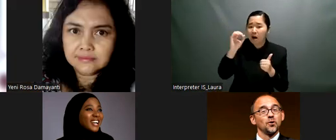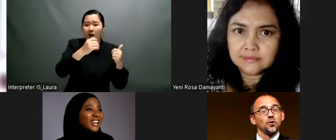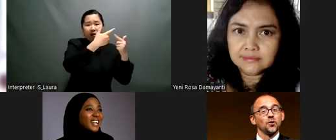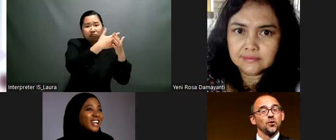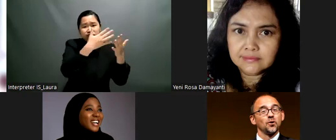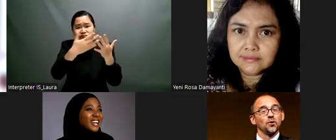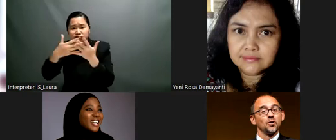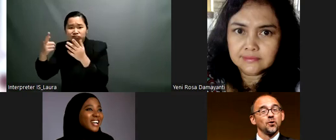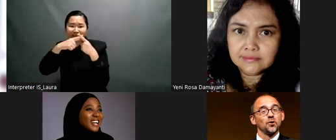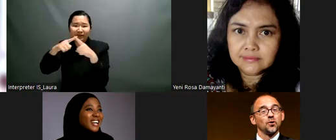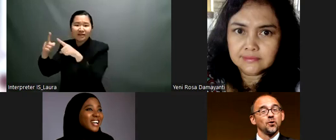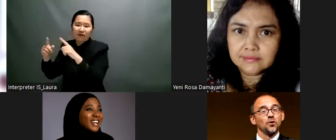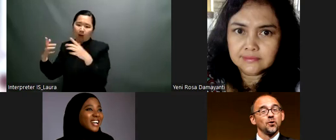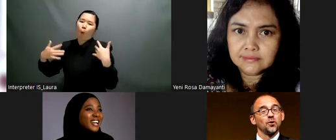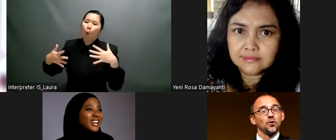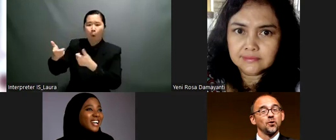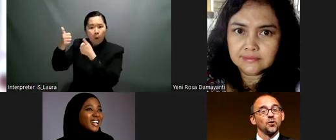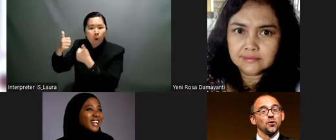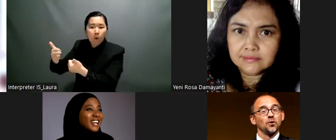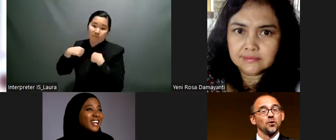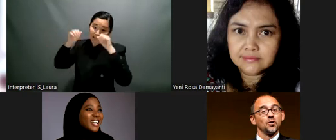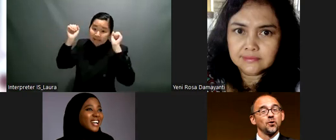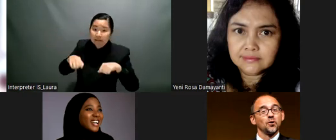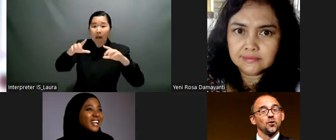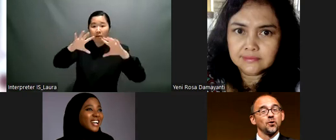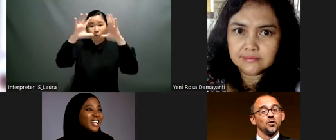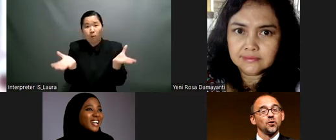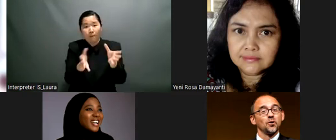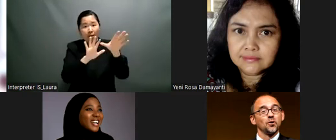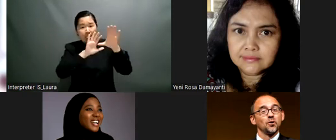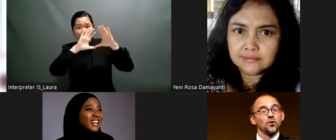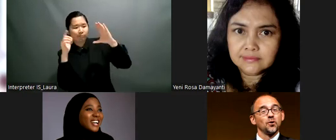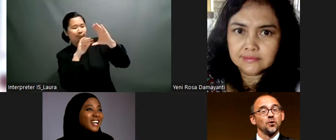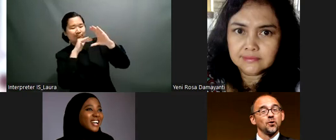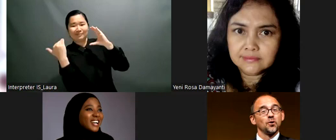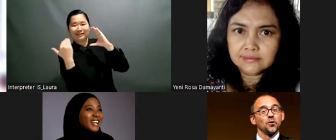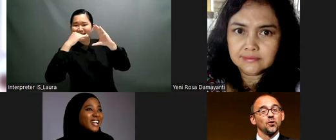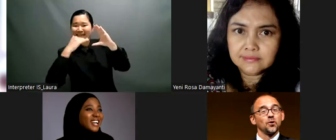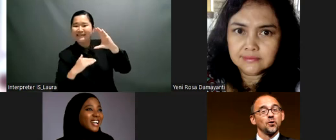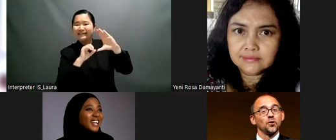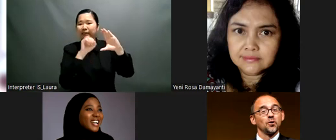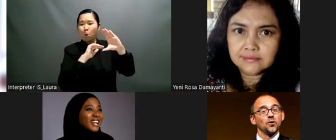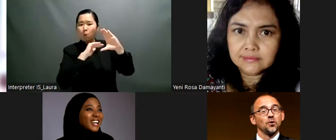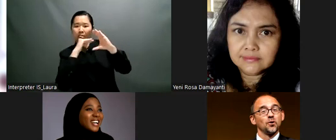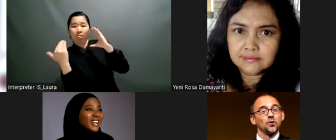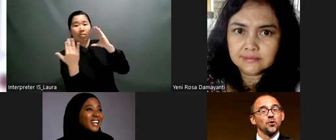more and more of those uh in the coming weeks um about community support systems and what are the